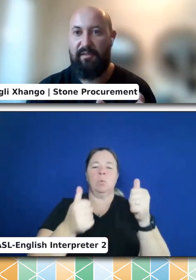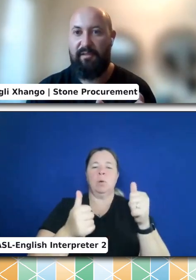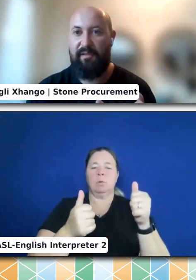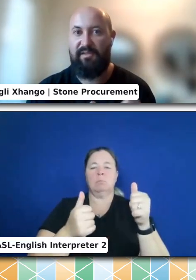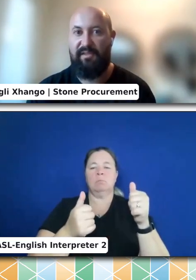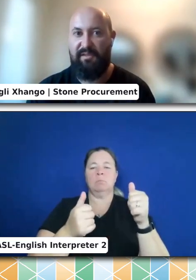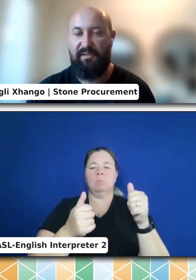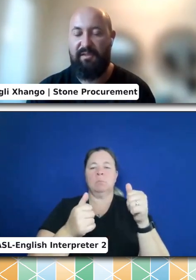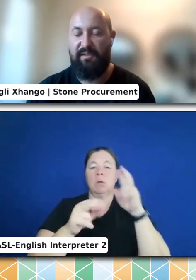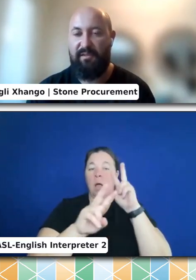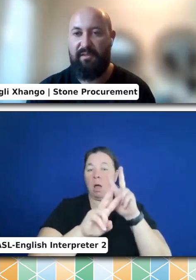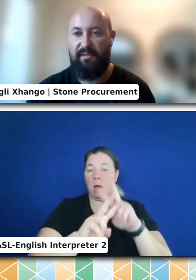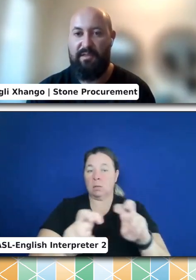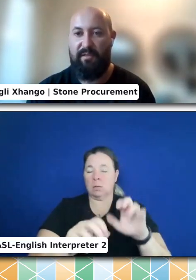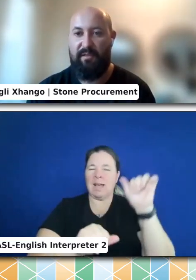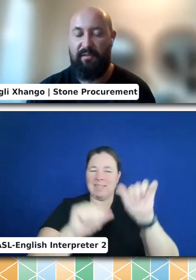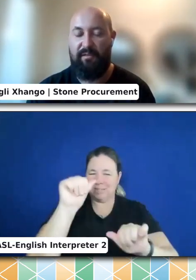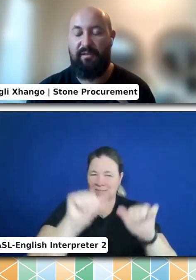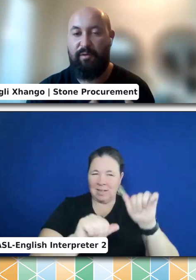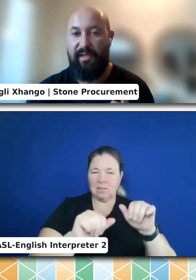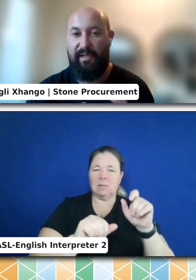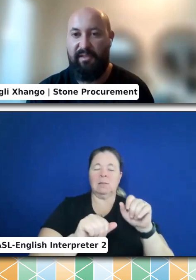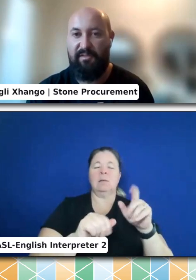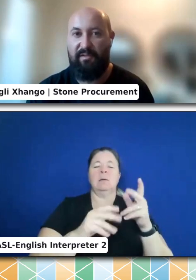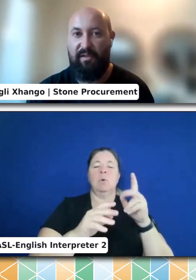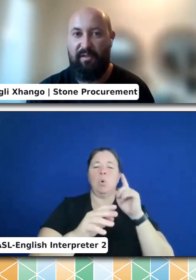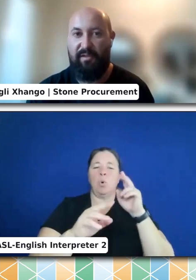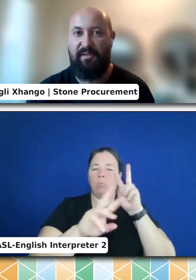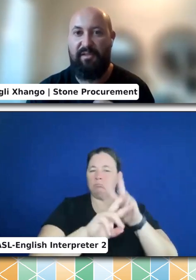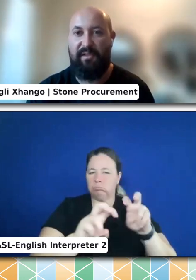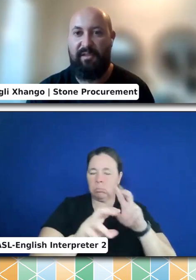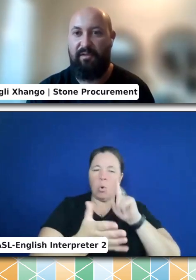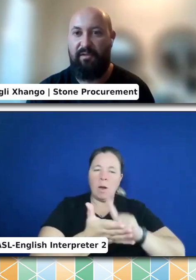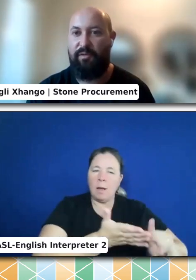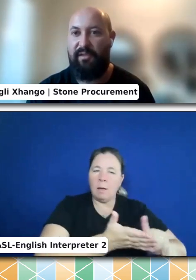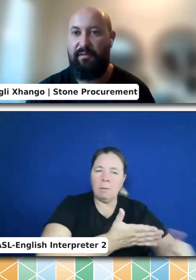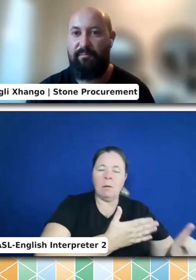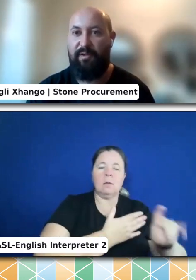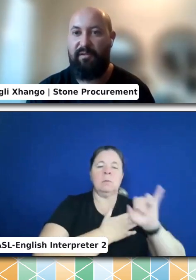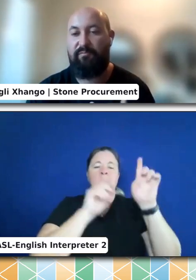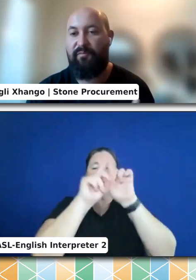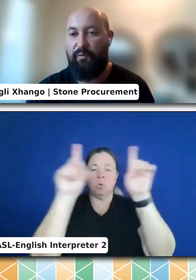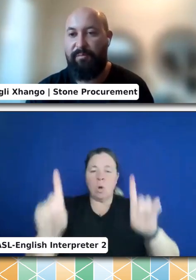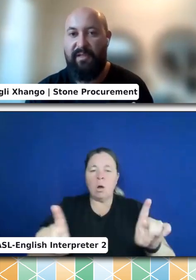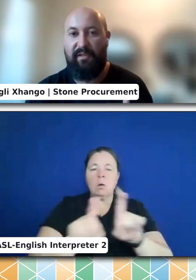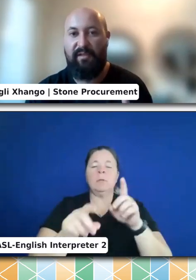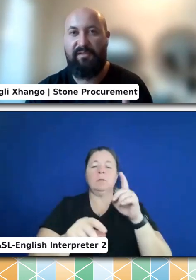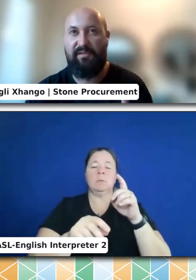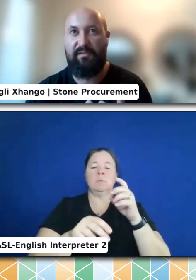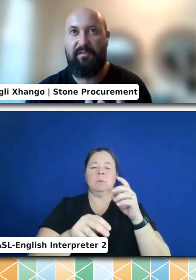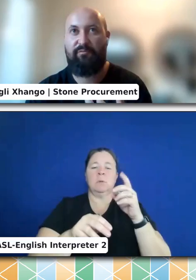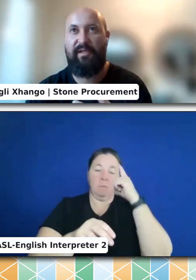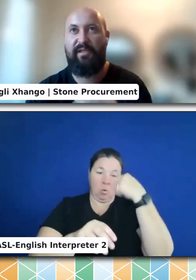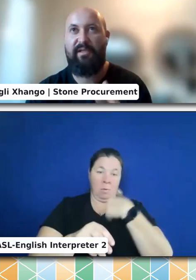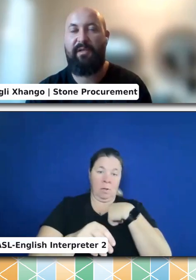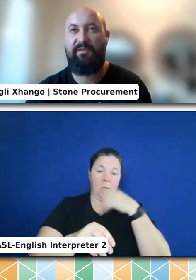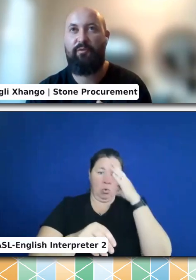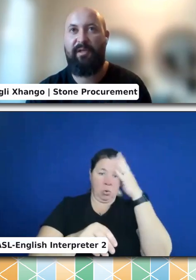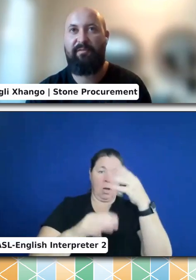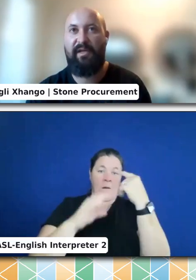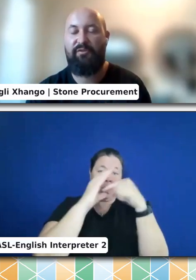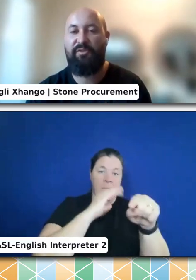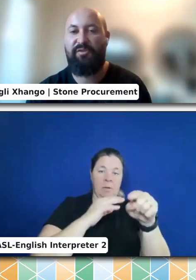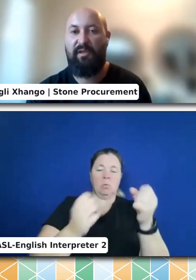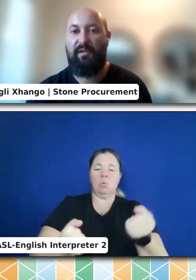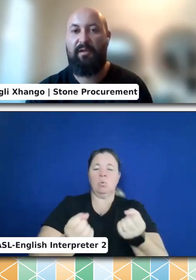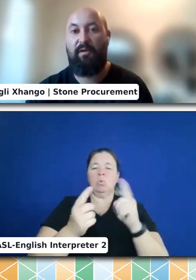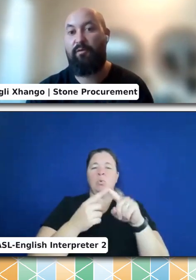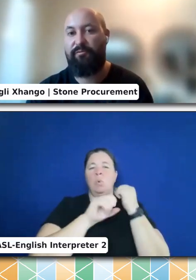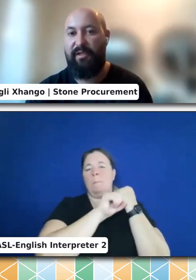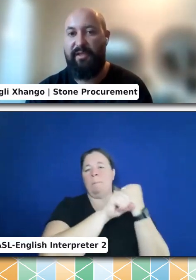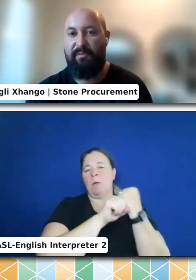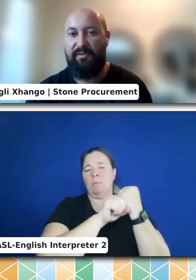Assess the… or quickly analyze the documents, and also get… for me, it's creating emails to manufacturers.